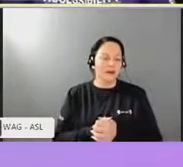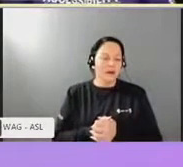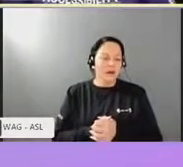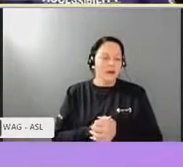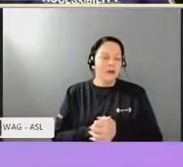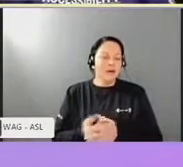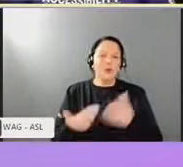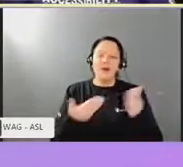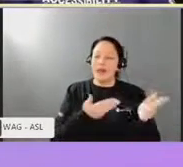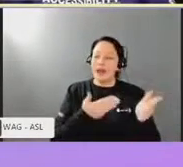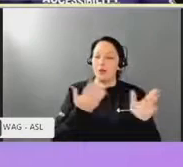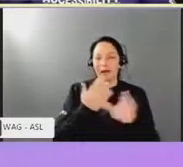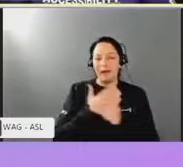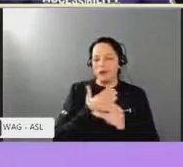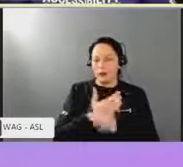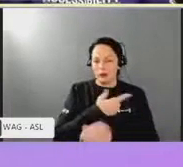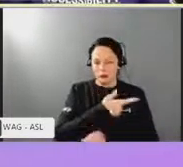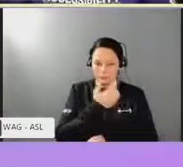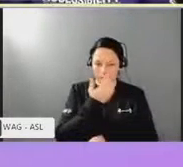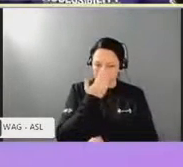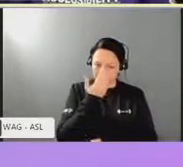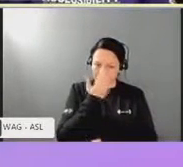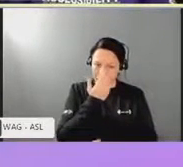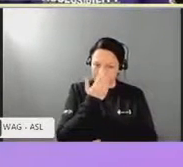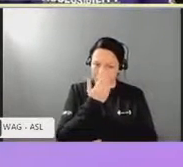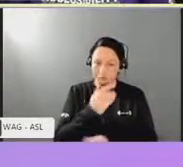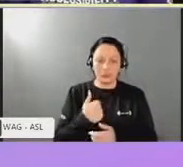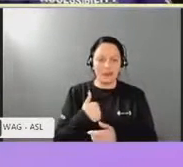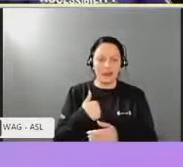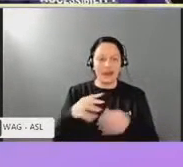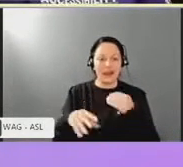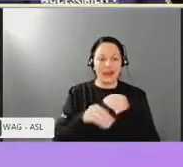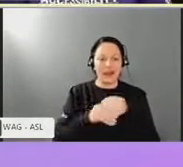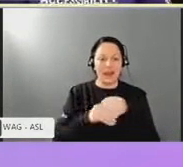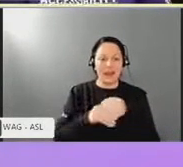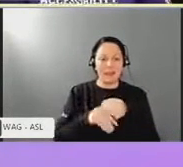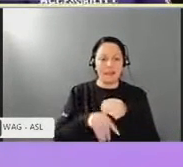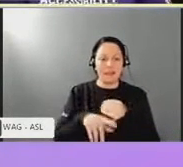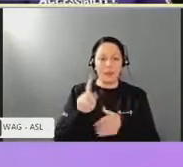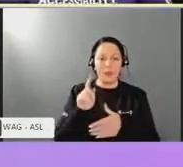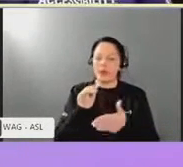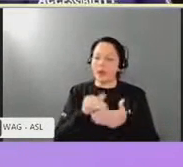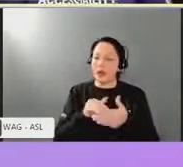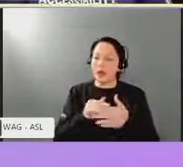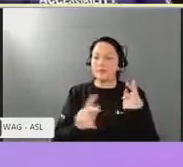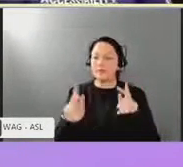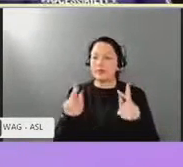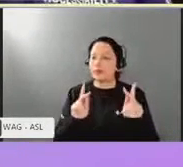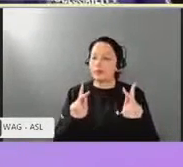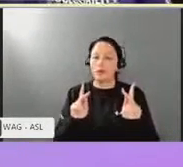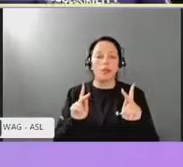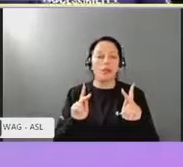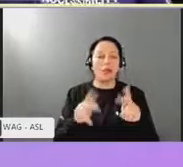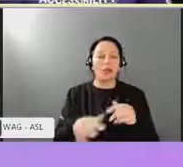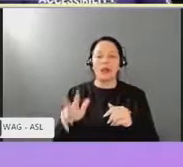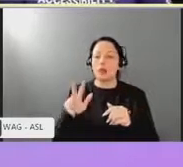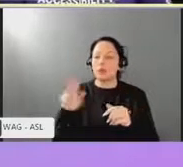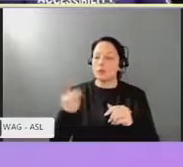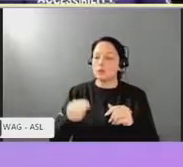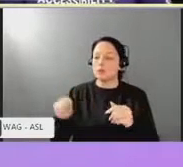this page while the page we're doing that. That's I was talking about. So if I go here and this little